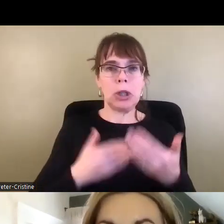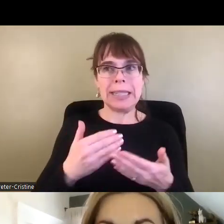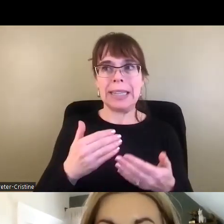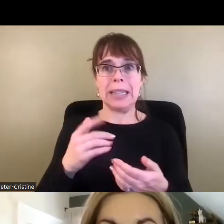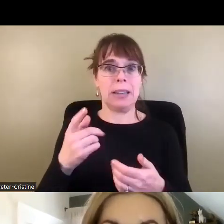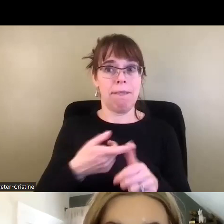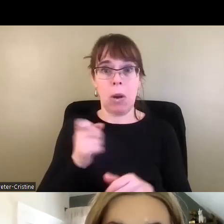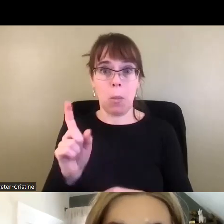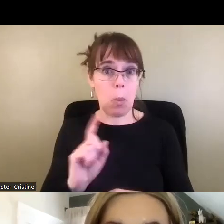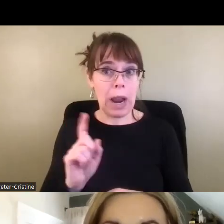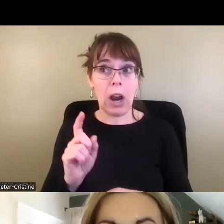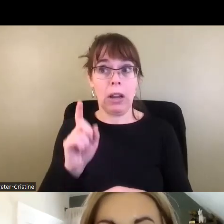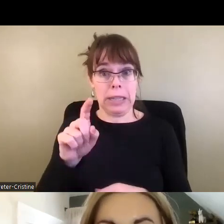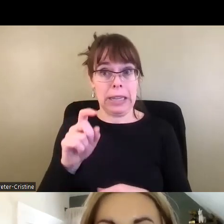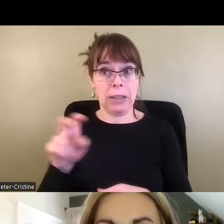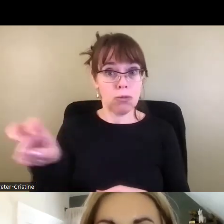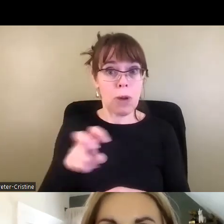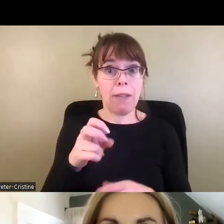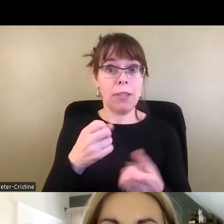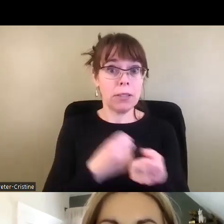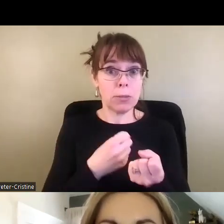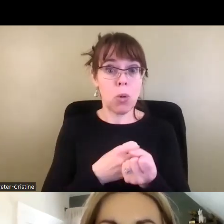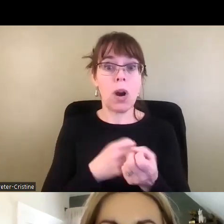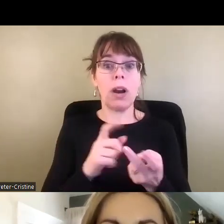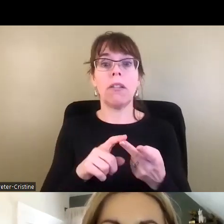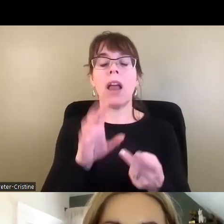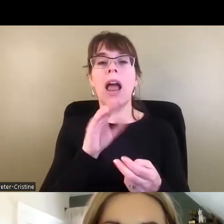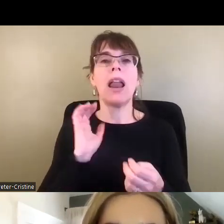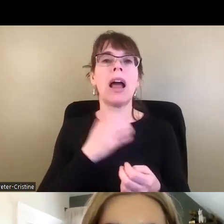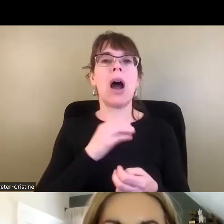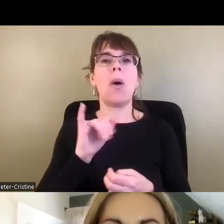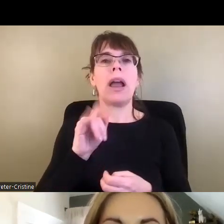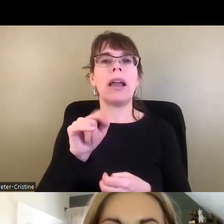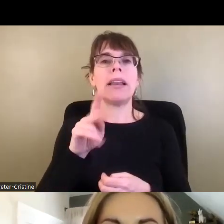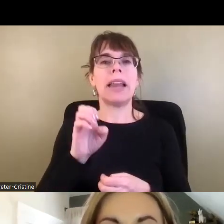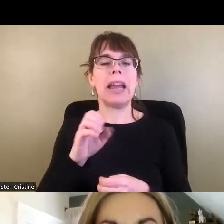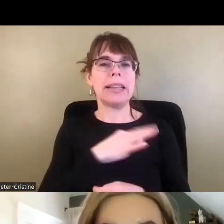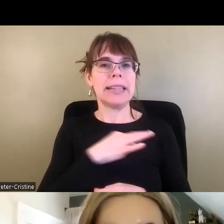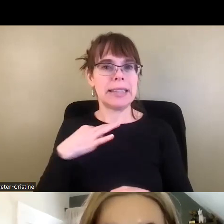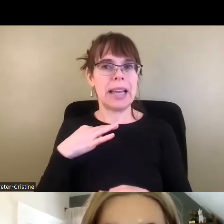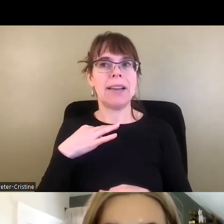if they need travel support. And then often our intake staff, in communicating with clients,